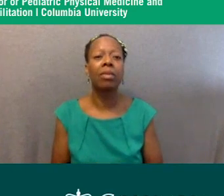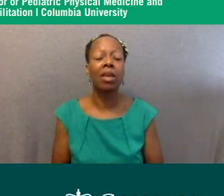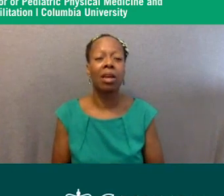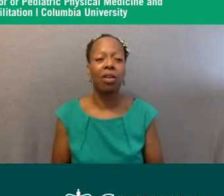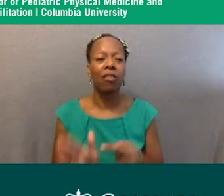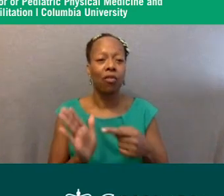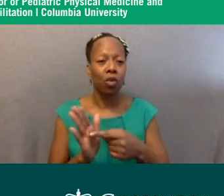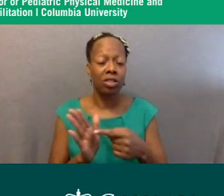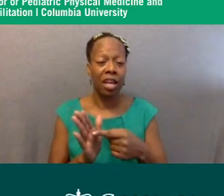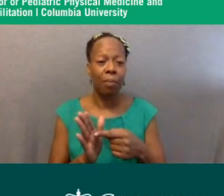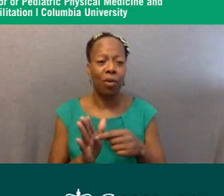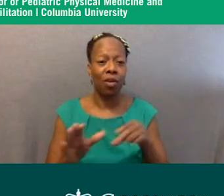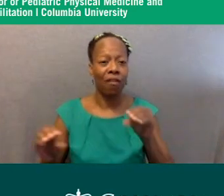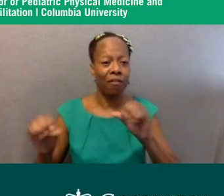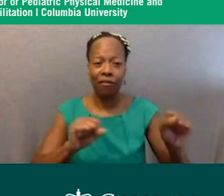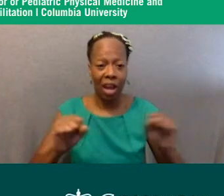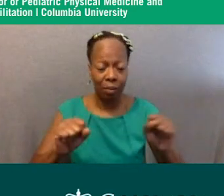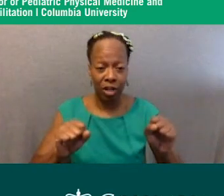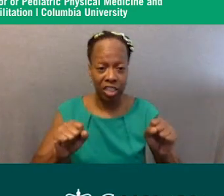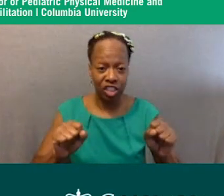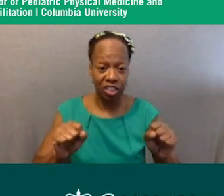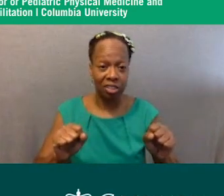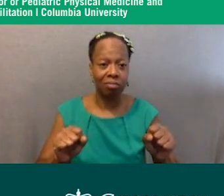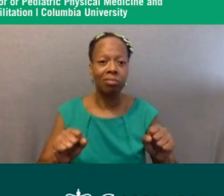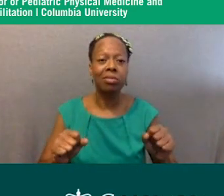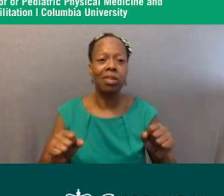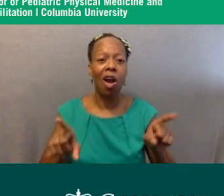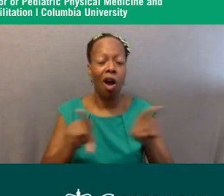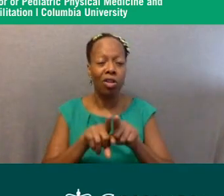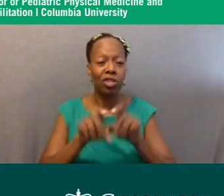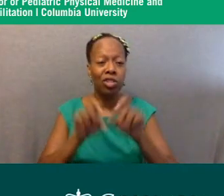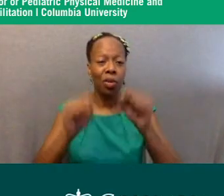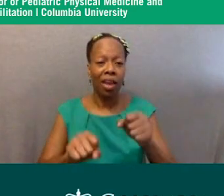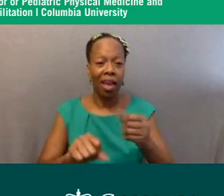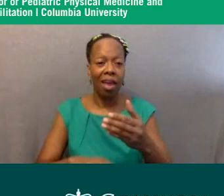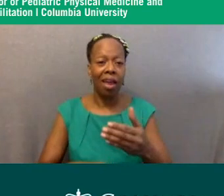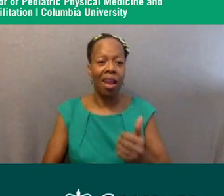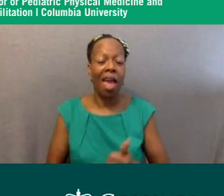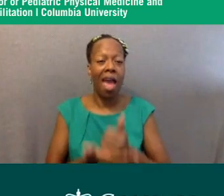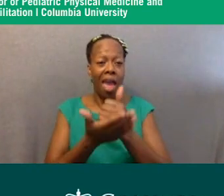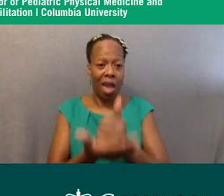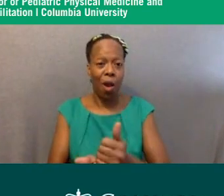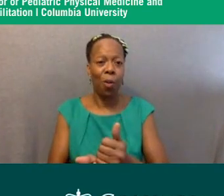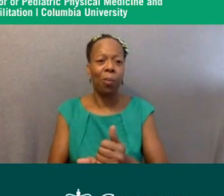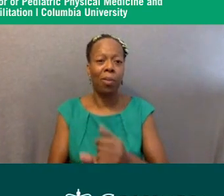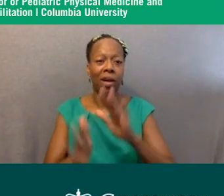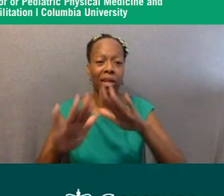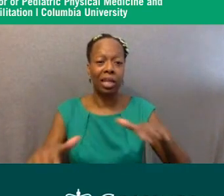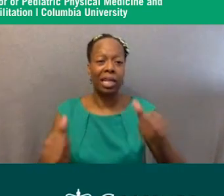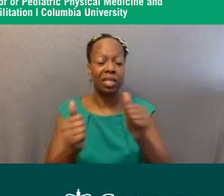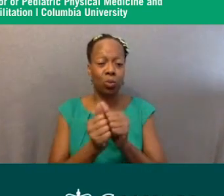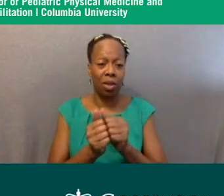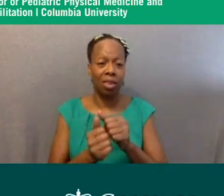So there are a lot of the different instrument that we are using to manage the muscle tone on strengths.